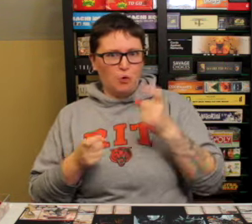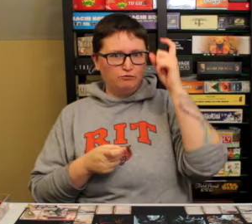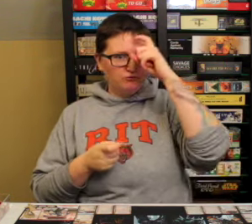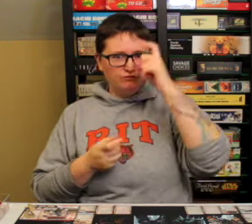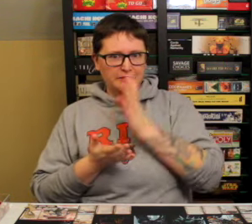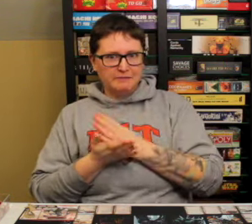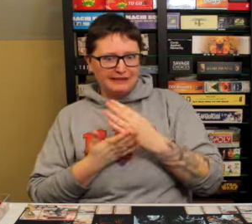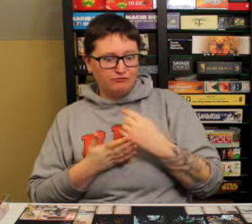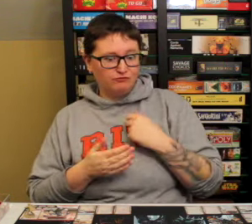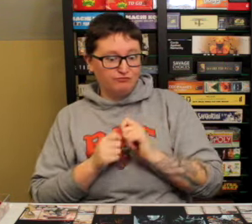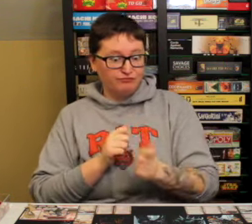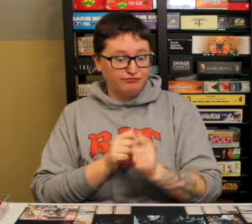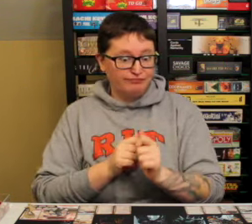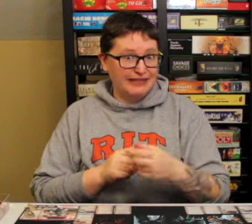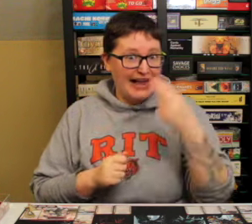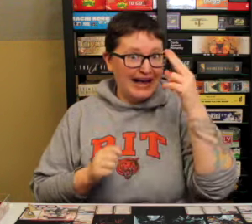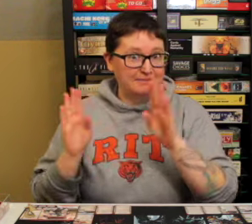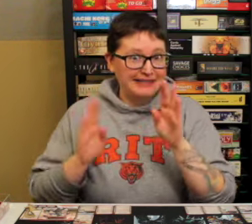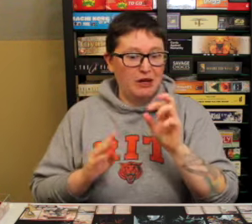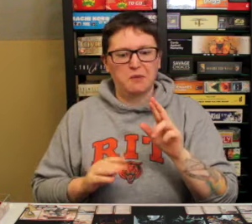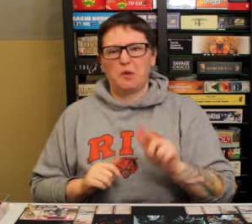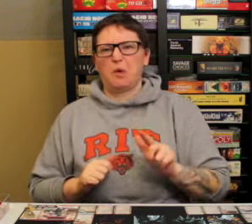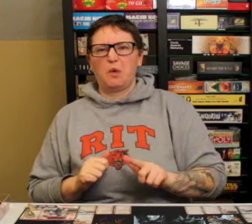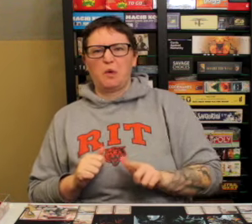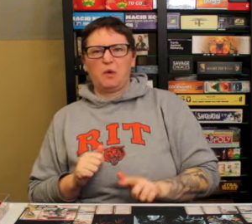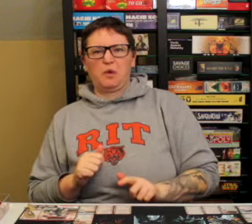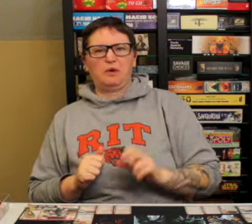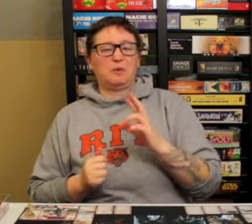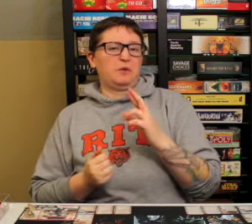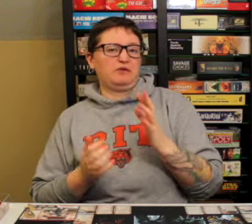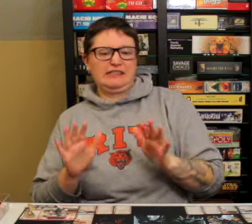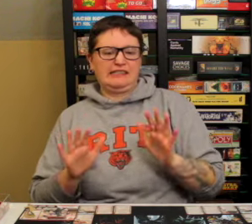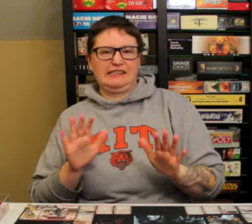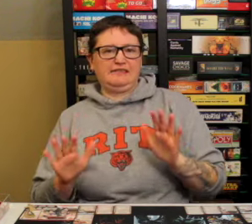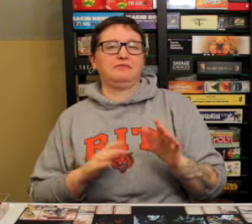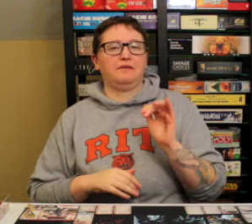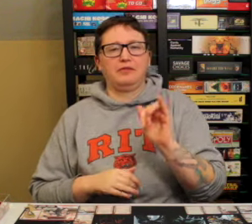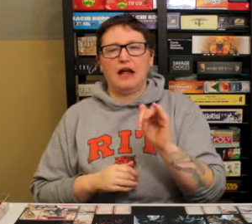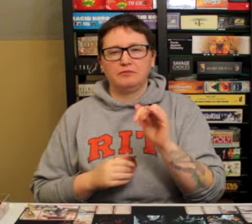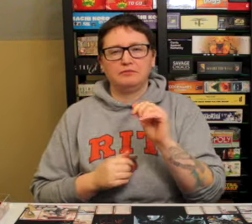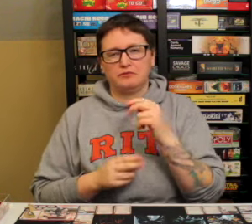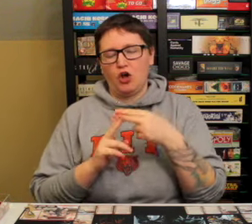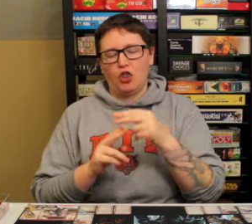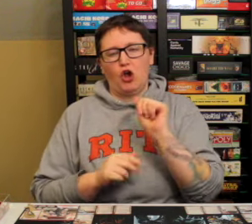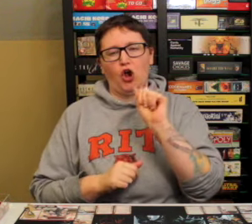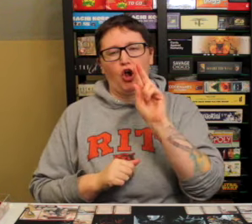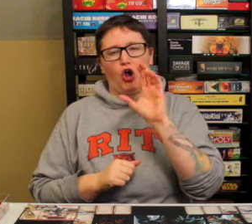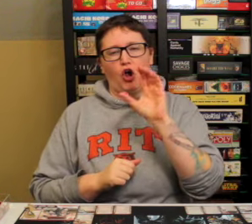You have a certain amount of money that I have to be wise and budget. If I want to be a high bidder or a low bidder. You know it'd be a little bit more careful.